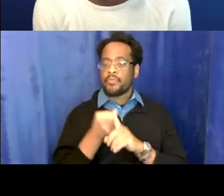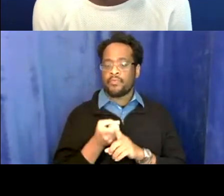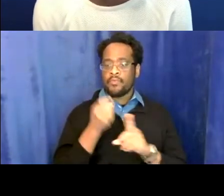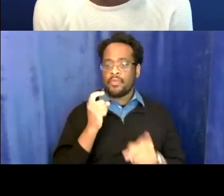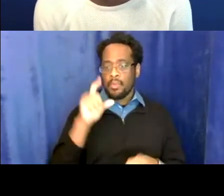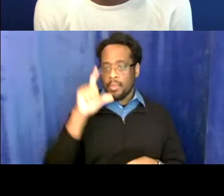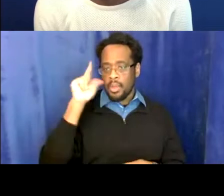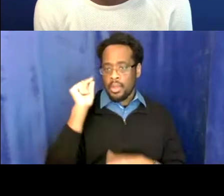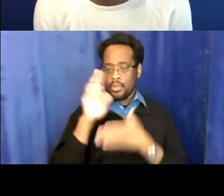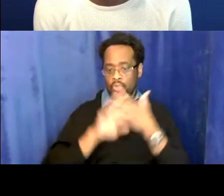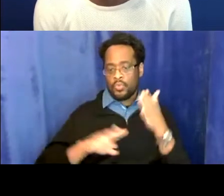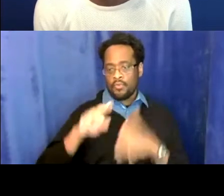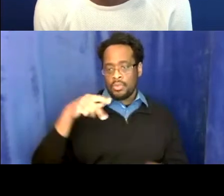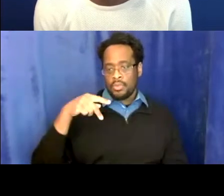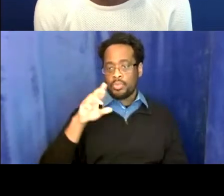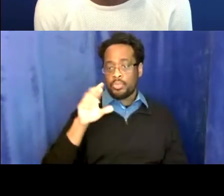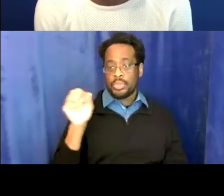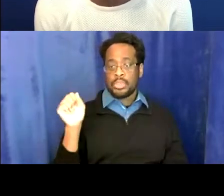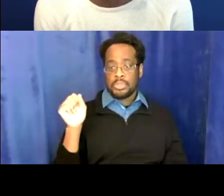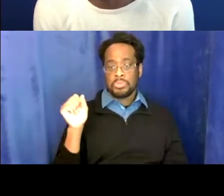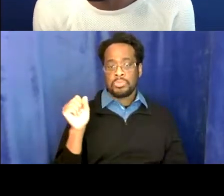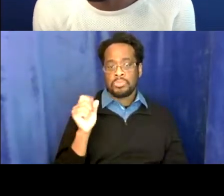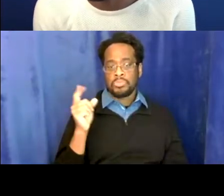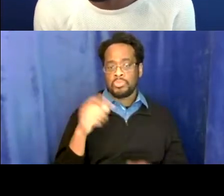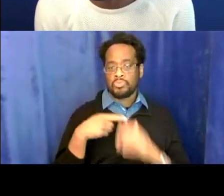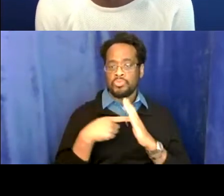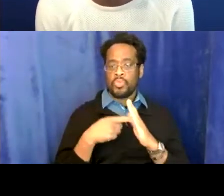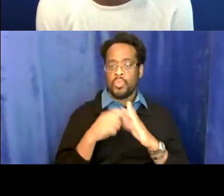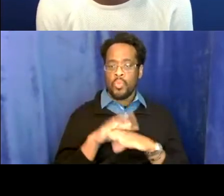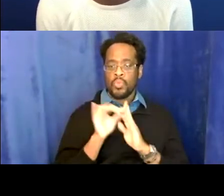you know different apps, you can get free movies from Gallaudet University from Gallaudet Press